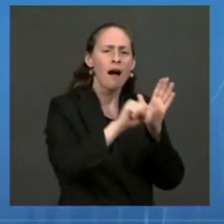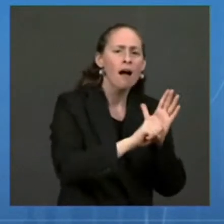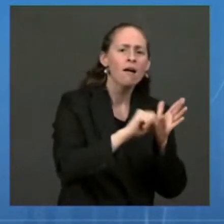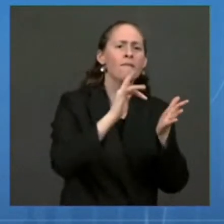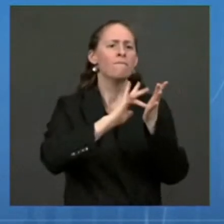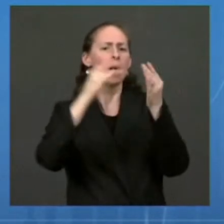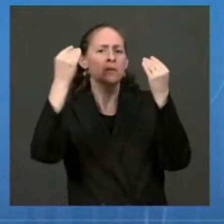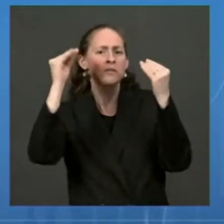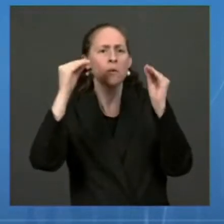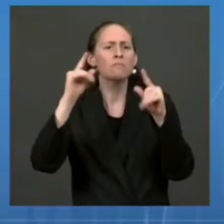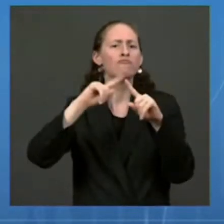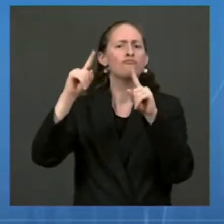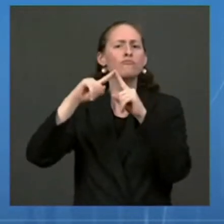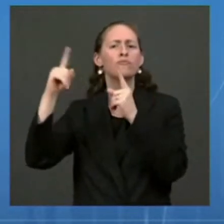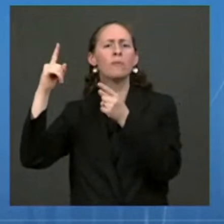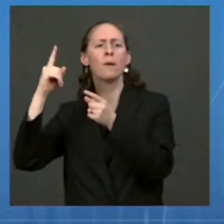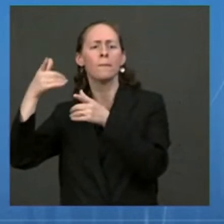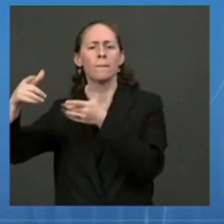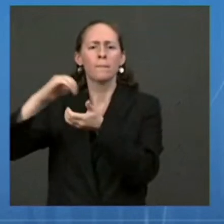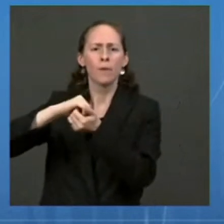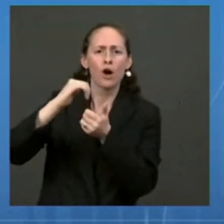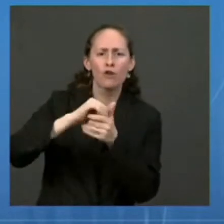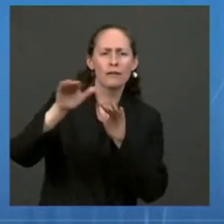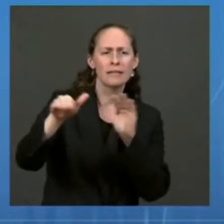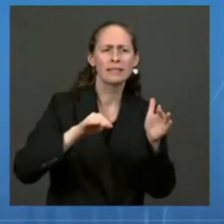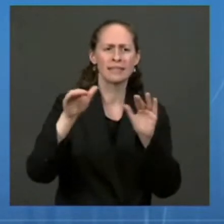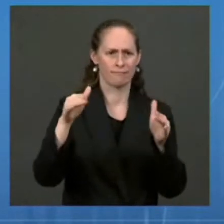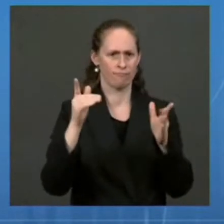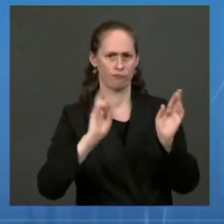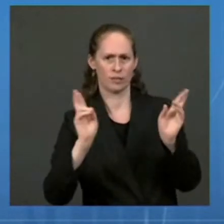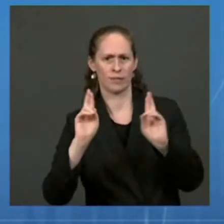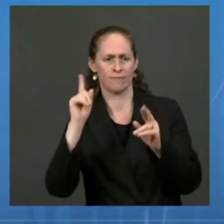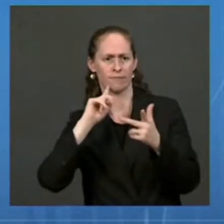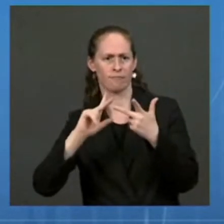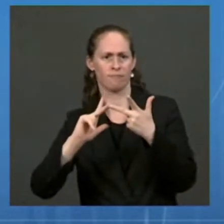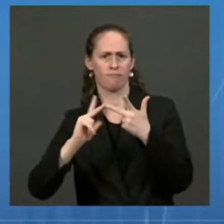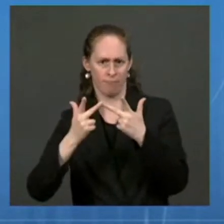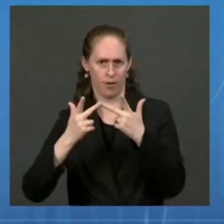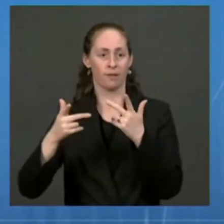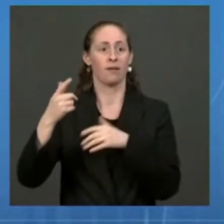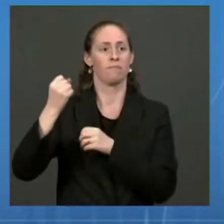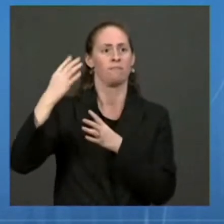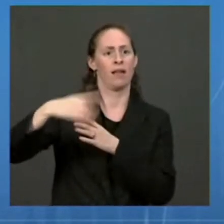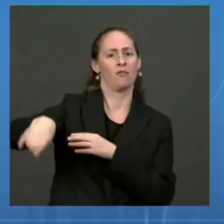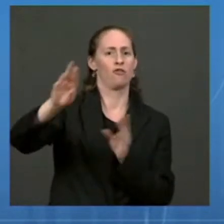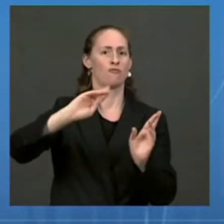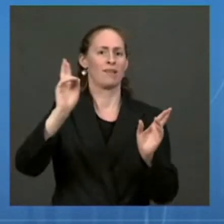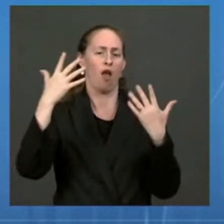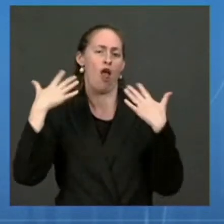TO A VERY STRONG START, AND WE ARE WORKING WITH STATES'